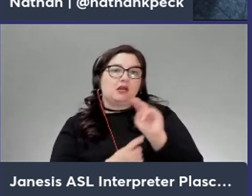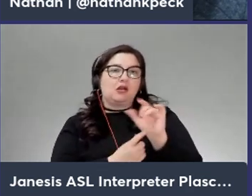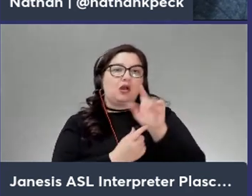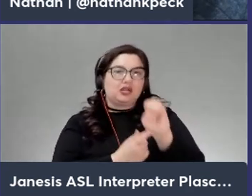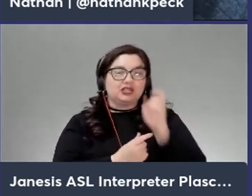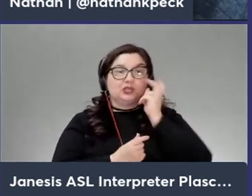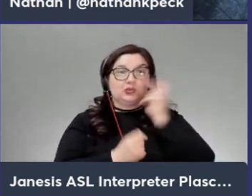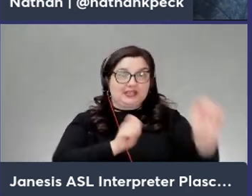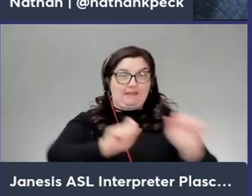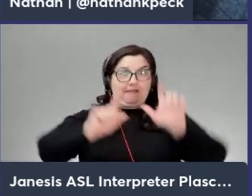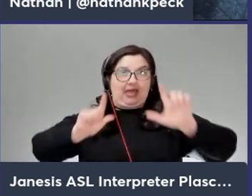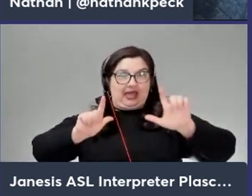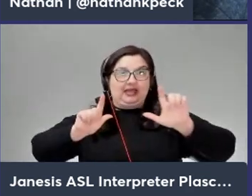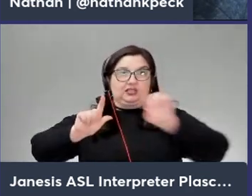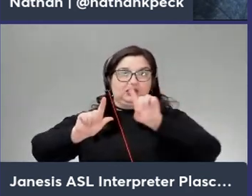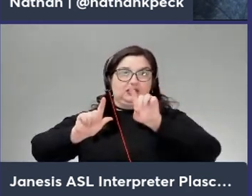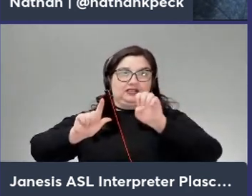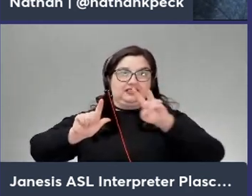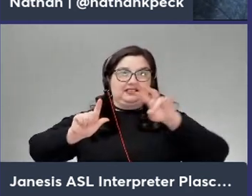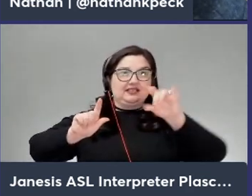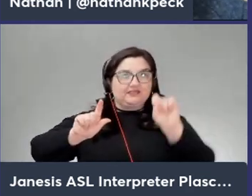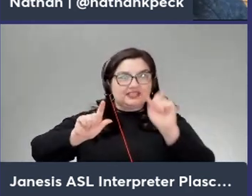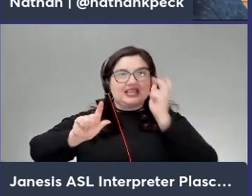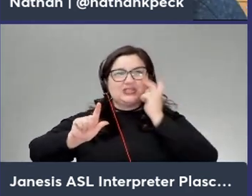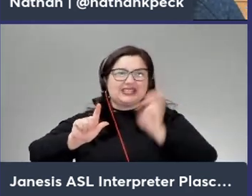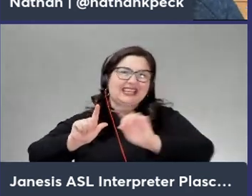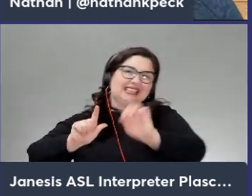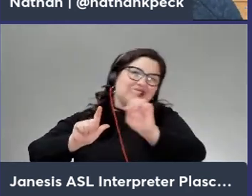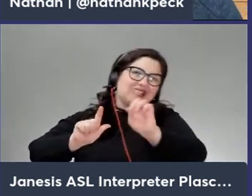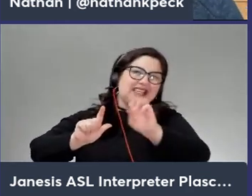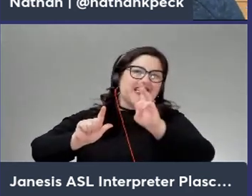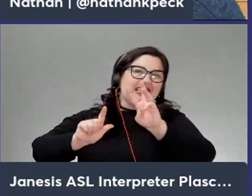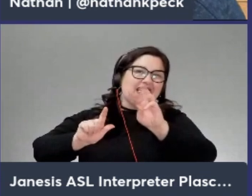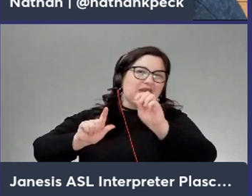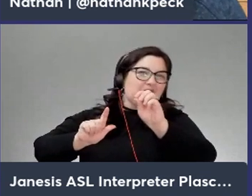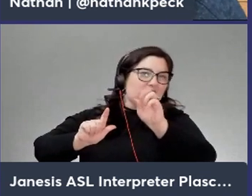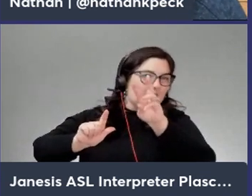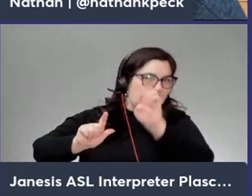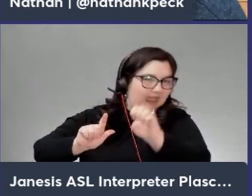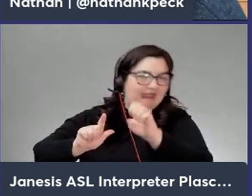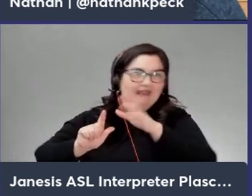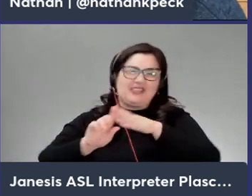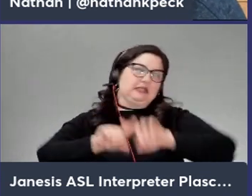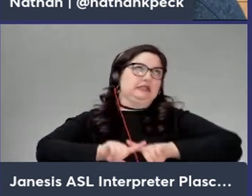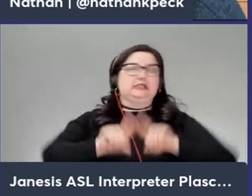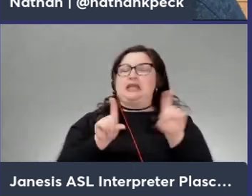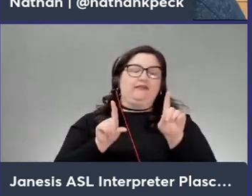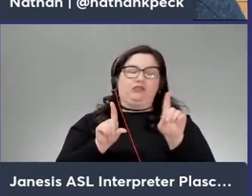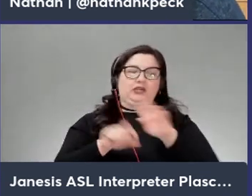so there are these couple of D-Wave devices, which are quantum annealers, totally different type of quantum computer.